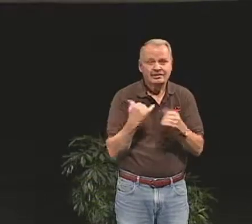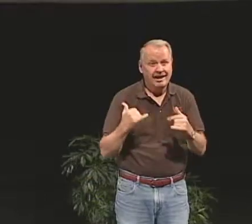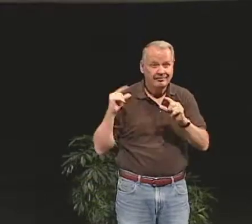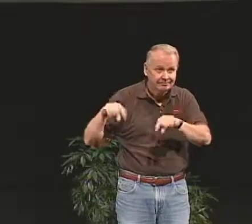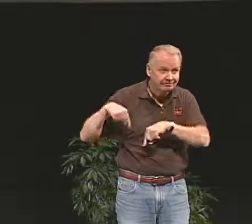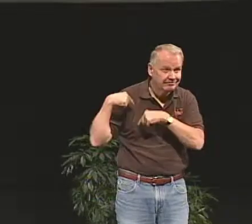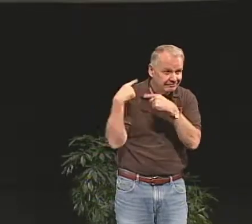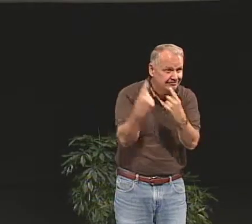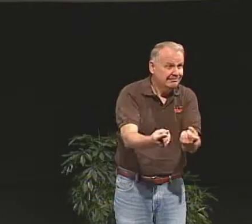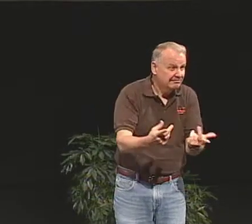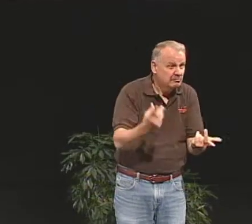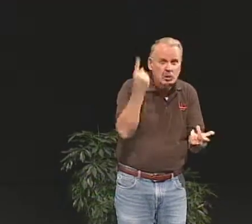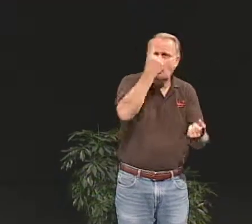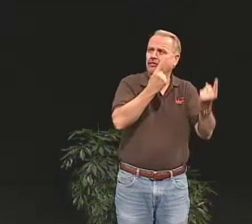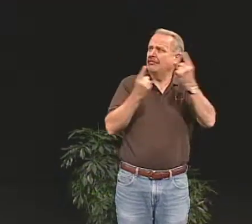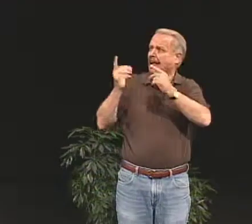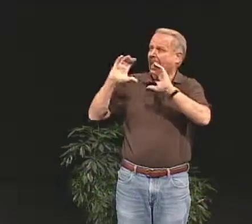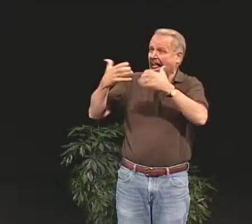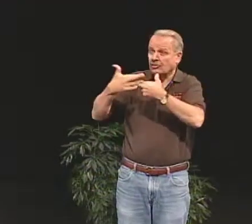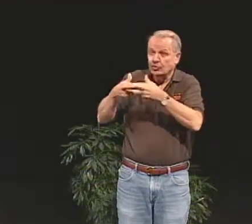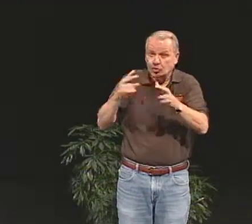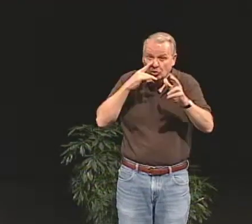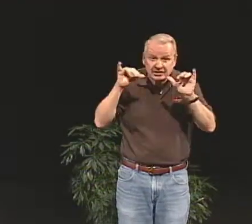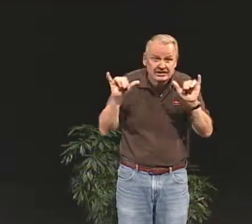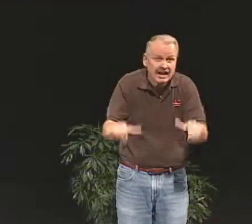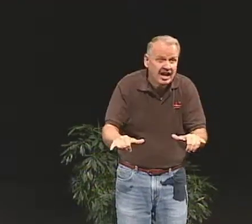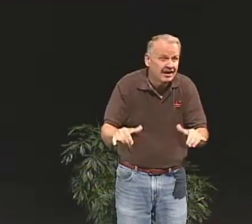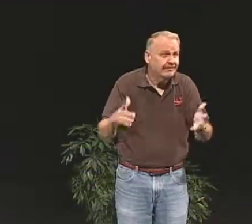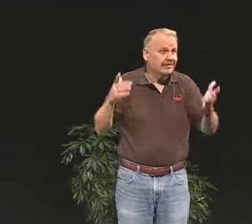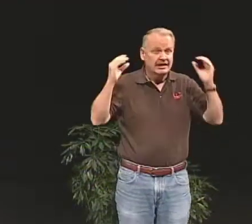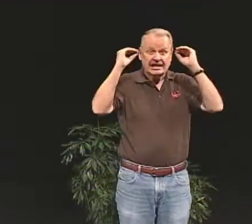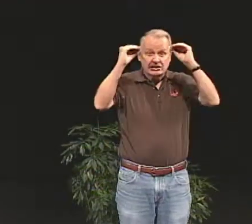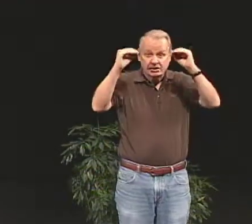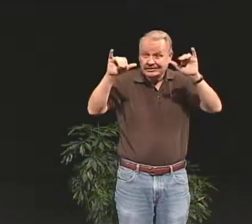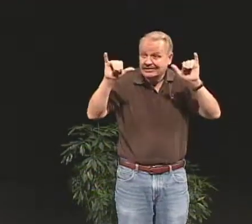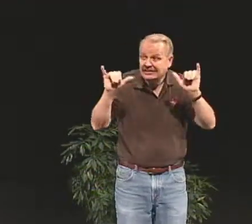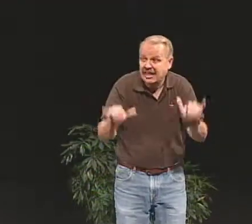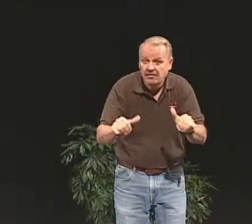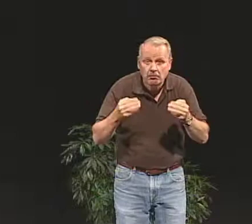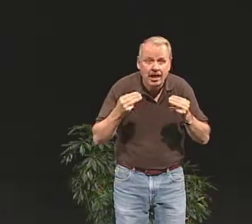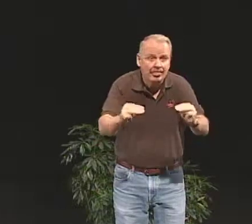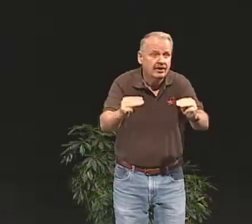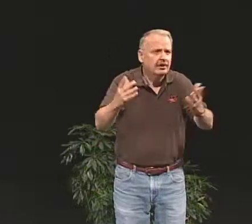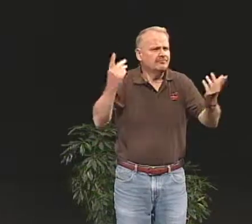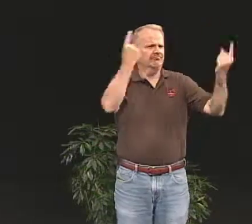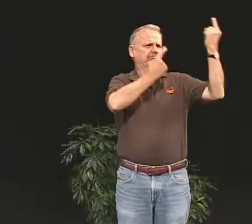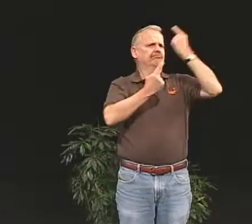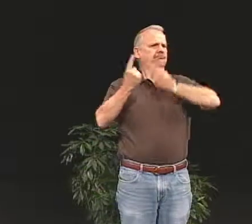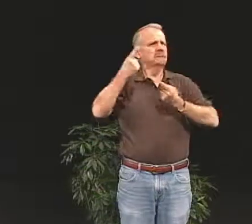You know, we're here celebrating our 45th anniversary. And you think back to how the classroom was